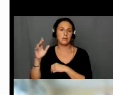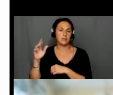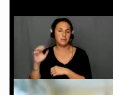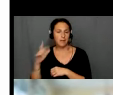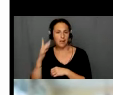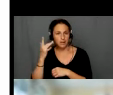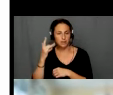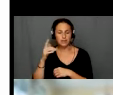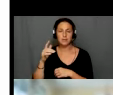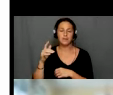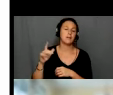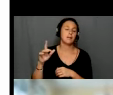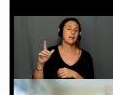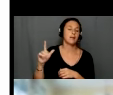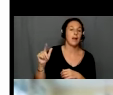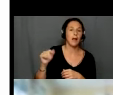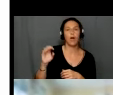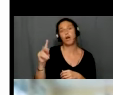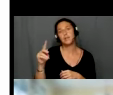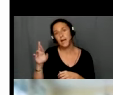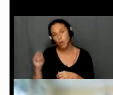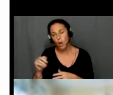and we we can go to the next slide.